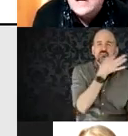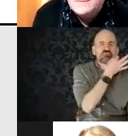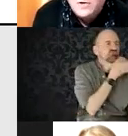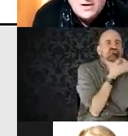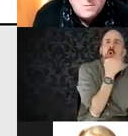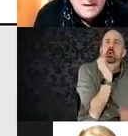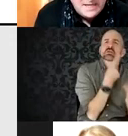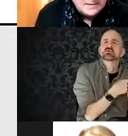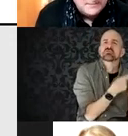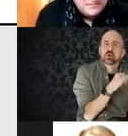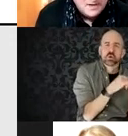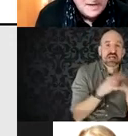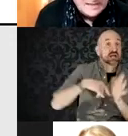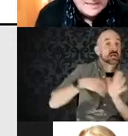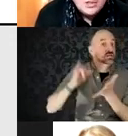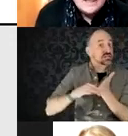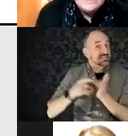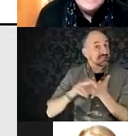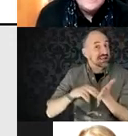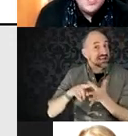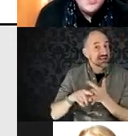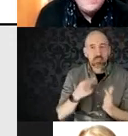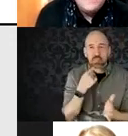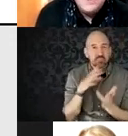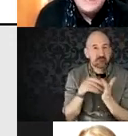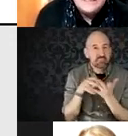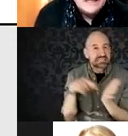water in the form of a pond, a fountain or a birdbath.